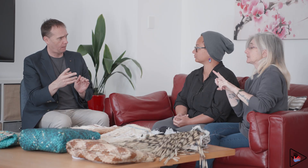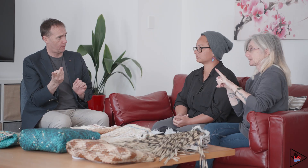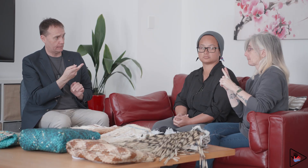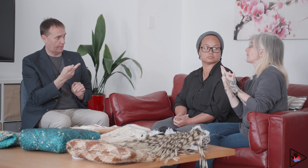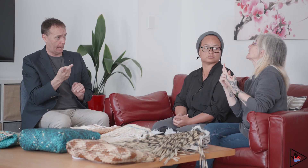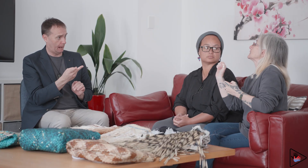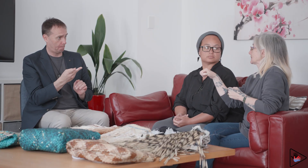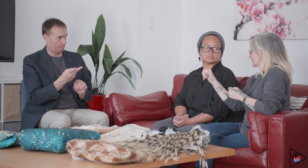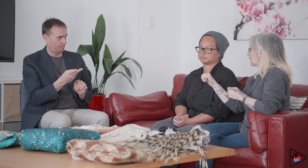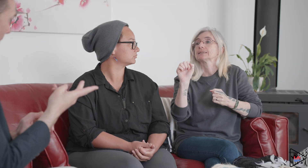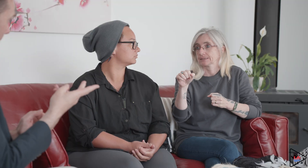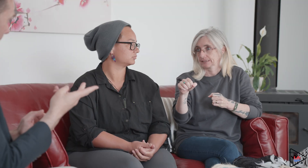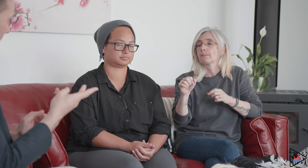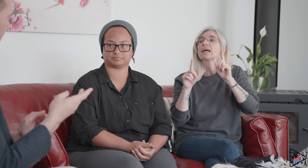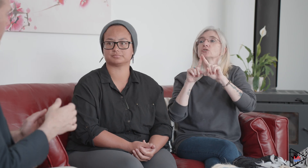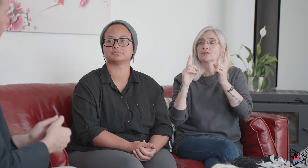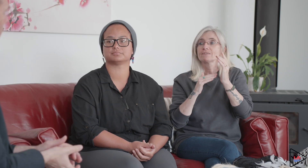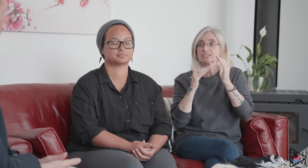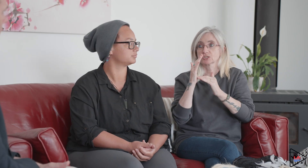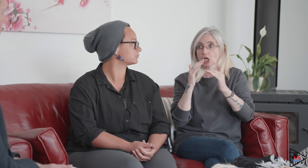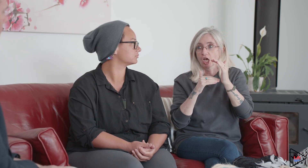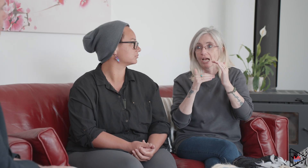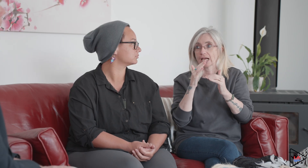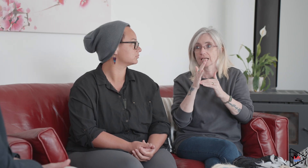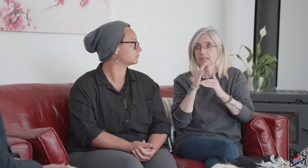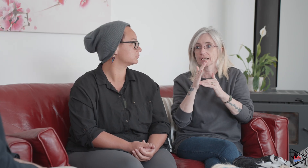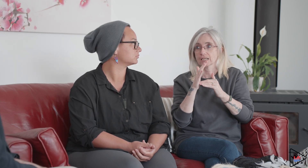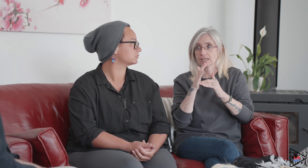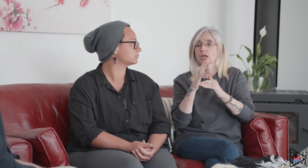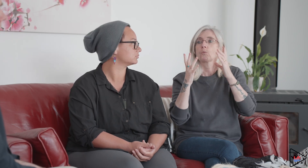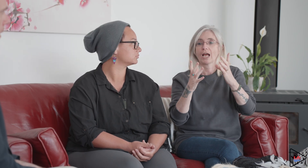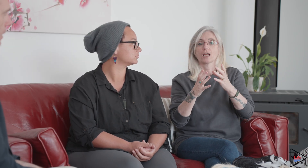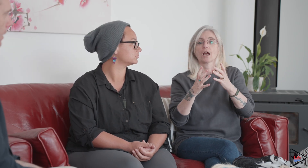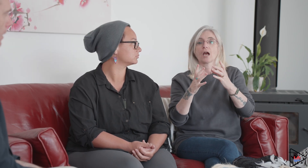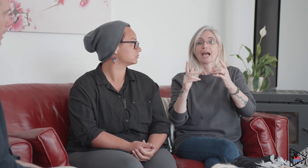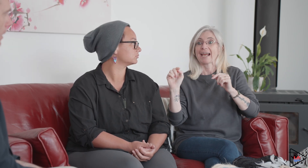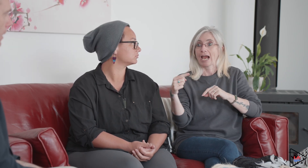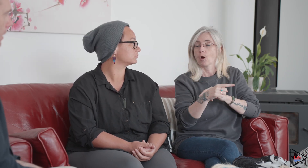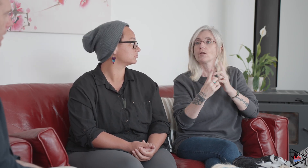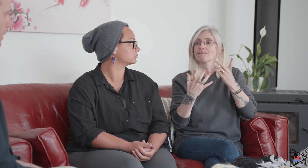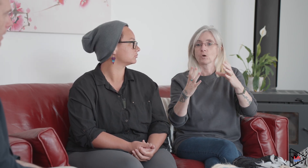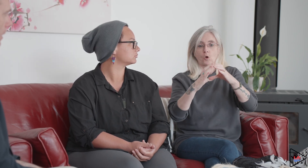it the same kind of net? Yeah, a different size. It's a different size. So for eels,